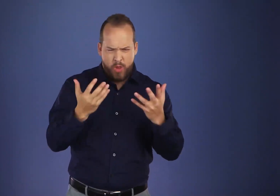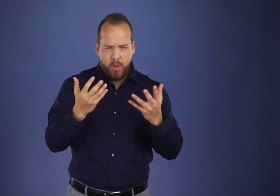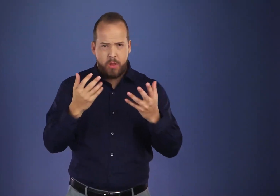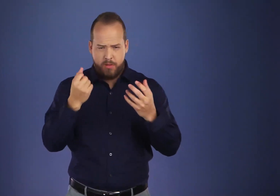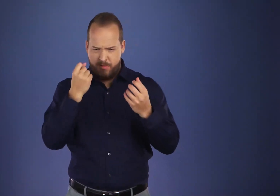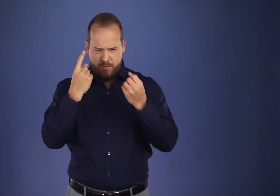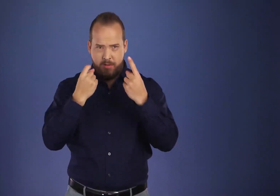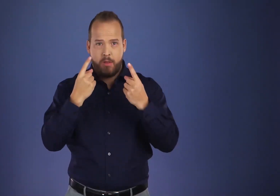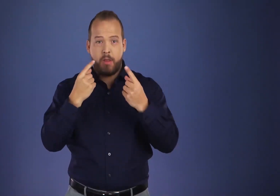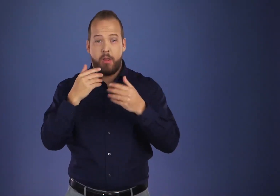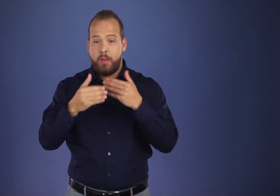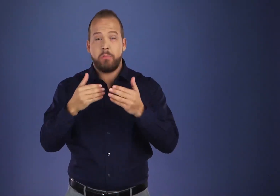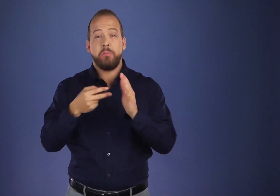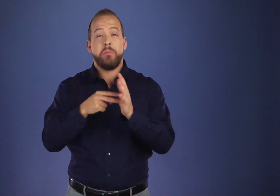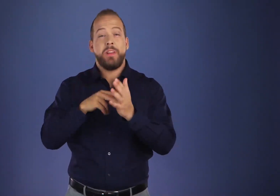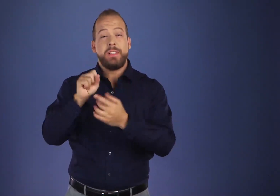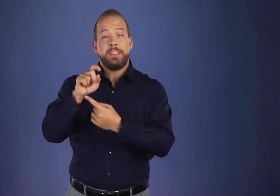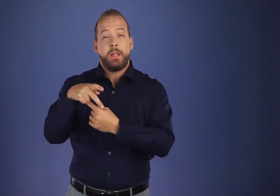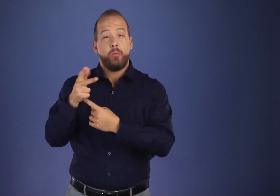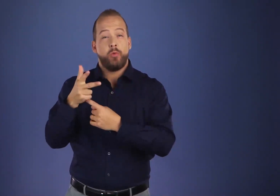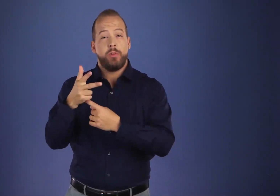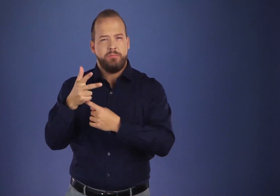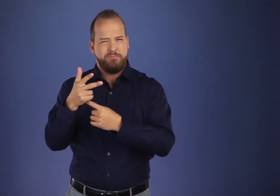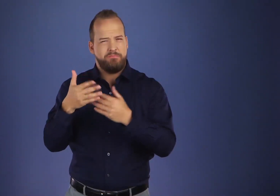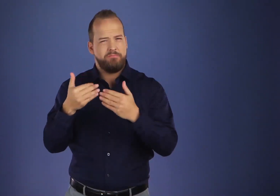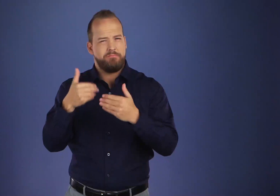it is really easy to begin the practice of Step Three.